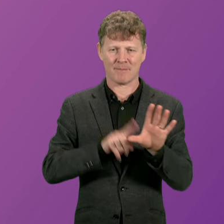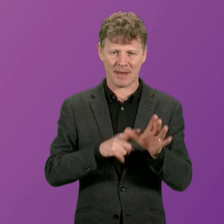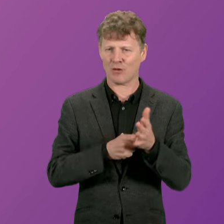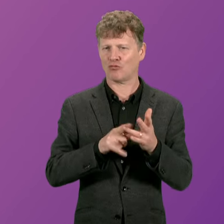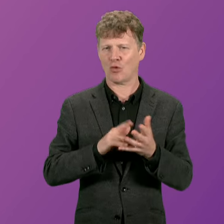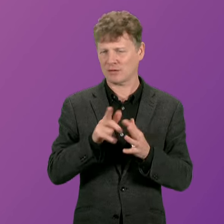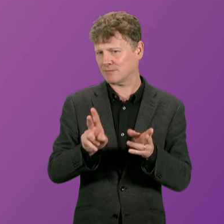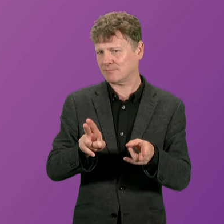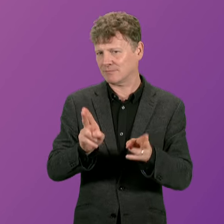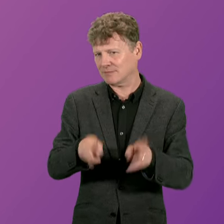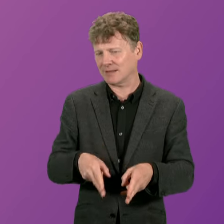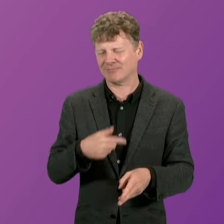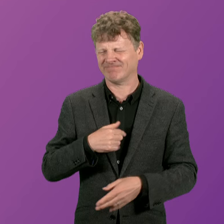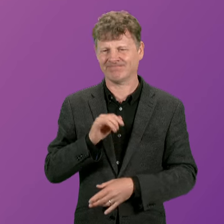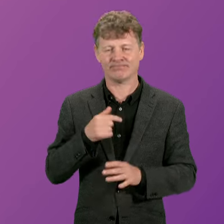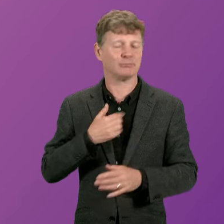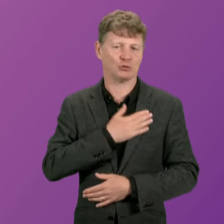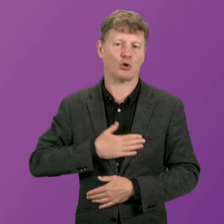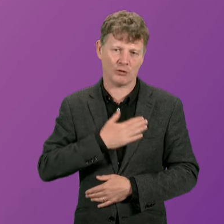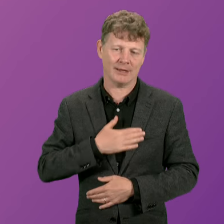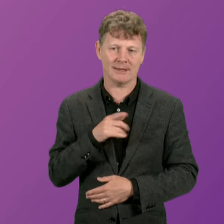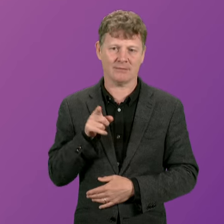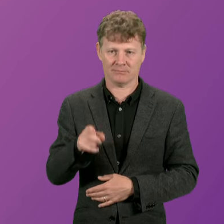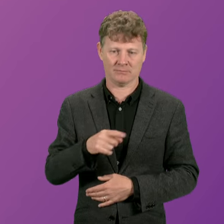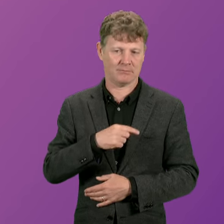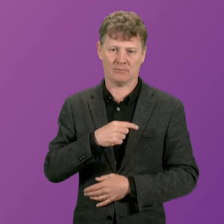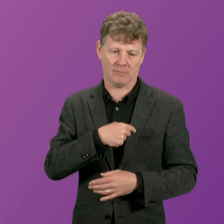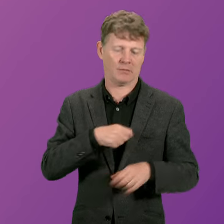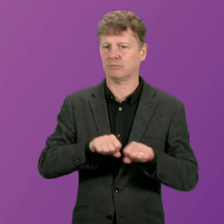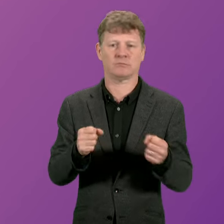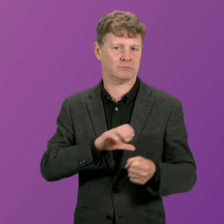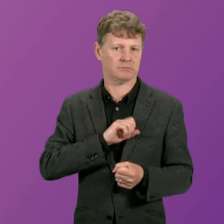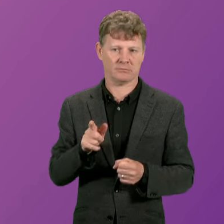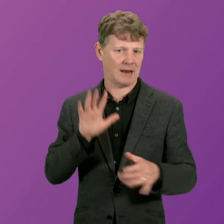sorry about the heartbreak that they are having to endure after that tragic accident.